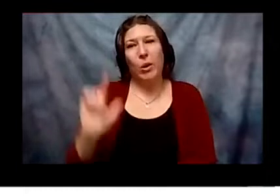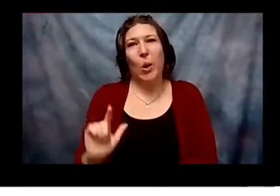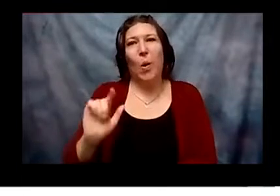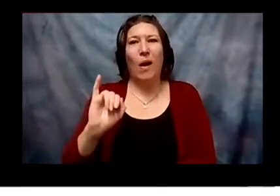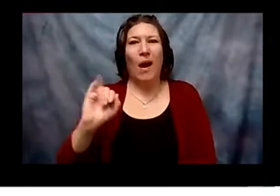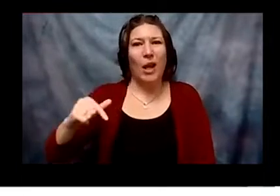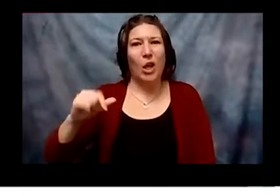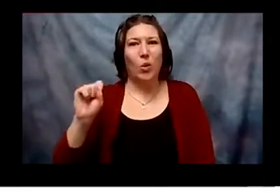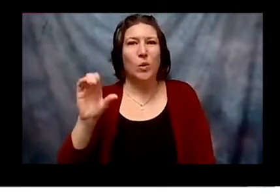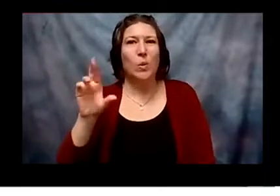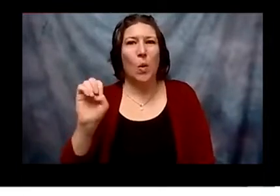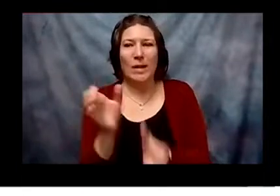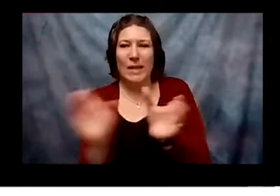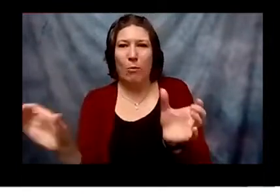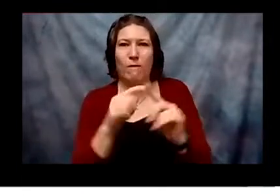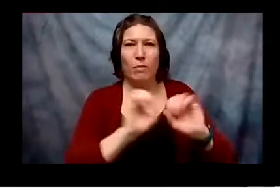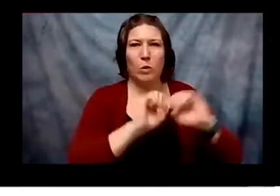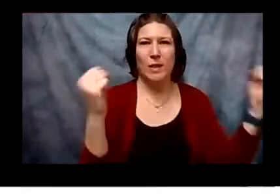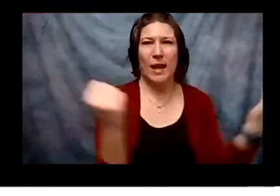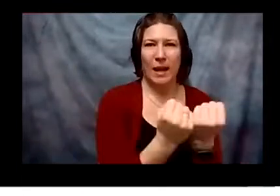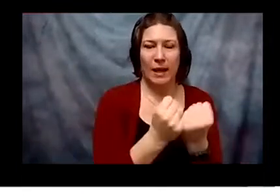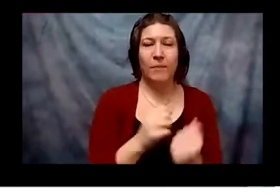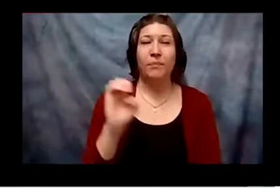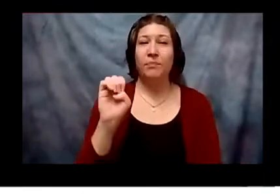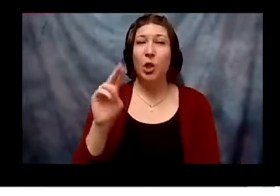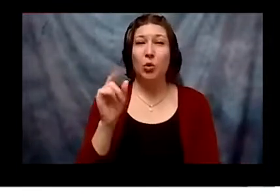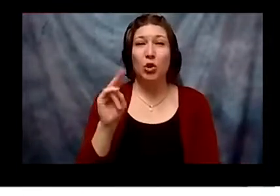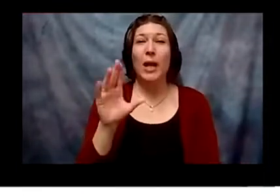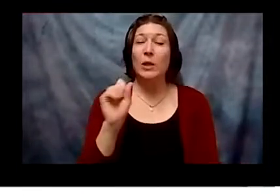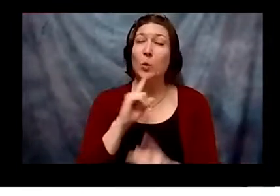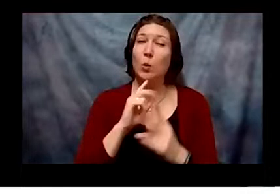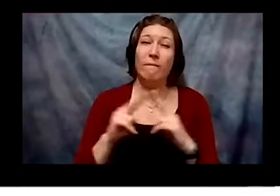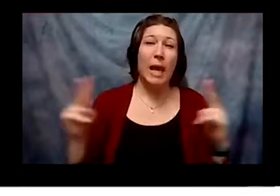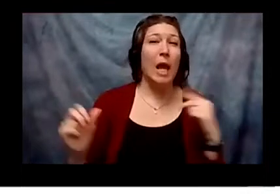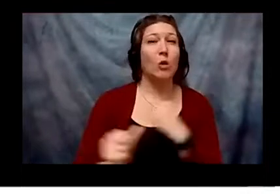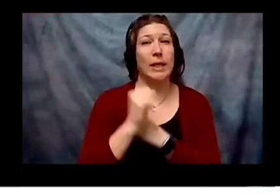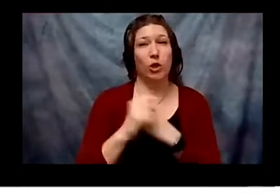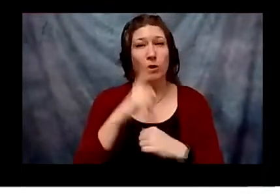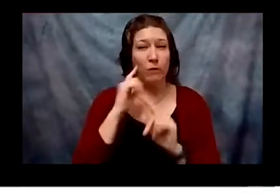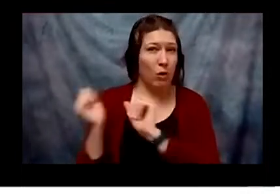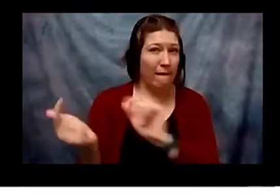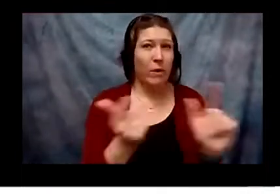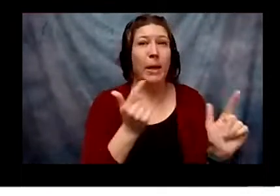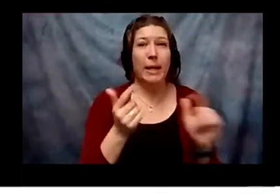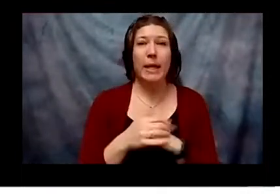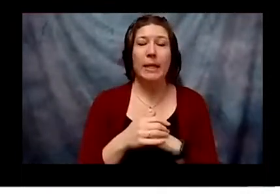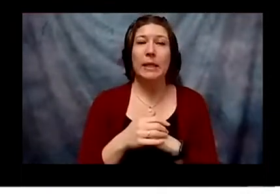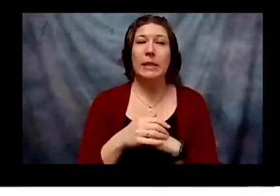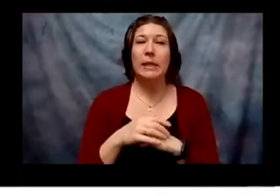Eugenics turned out to be a very dangerous ideology for almost everyone. Basically, it gave those in power